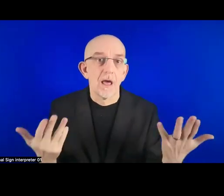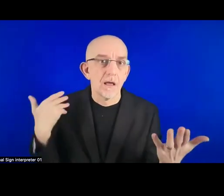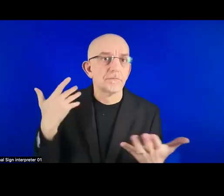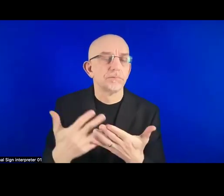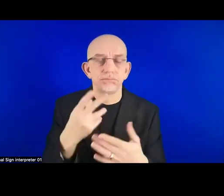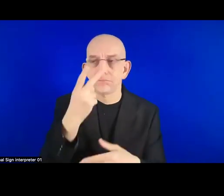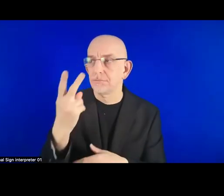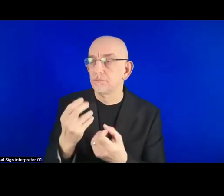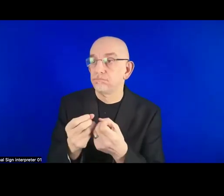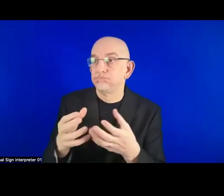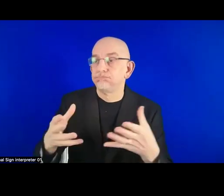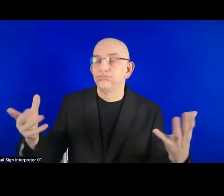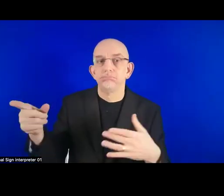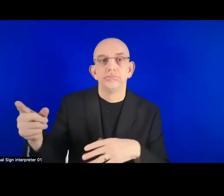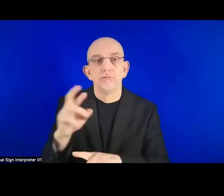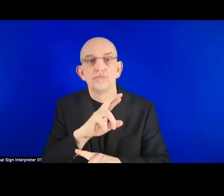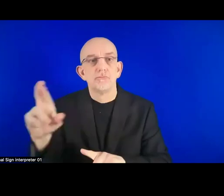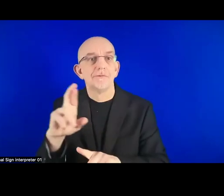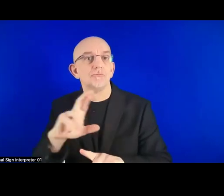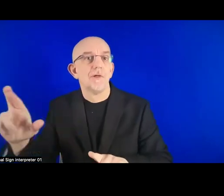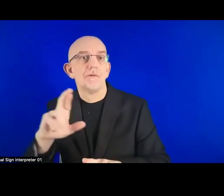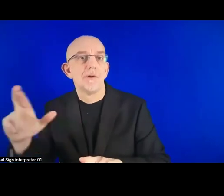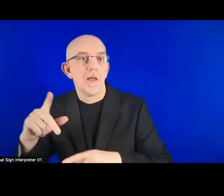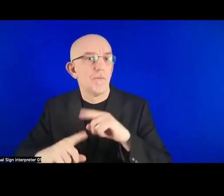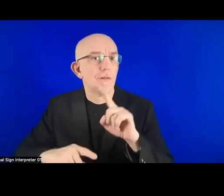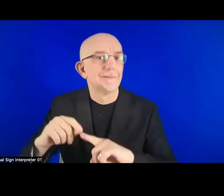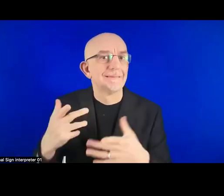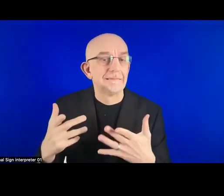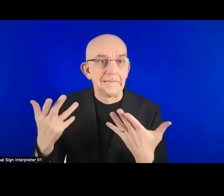development now of a new human rights convention on the rights of older people, there